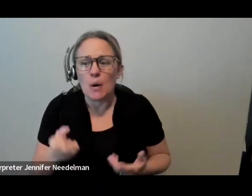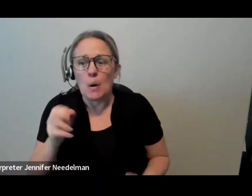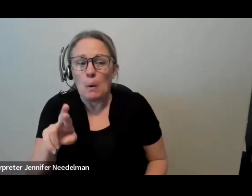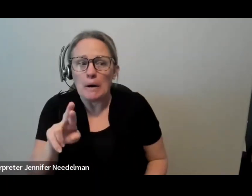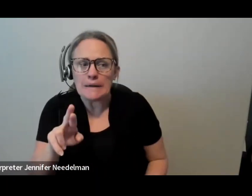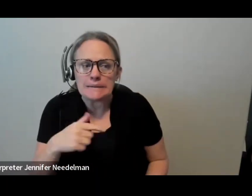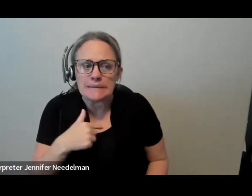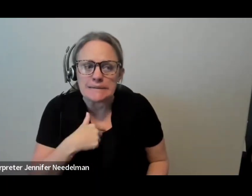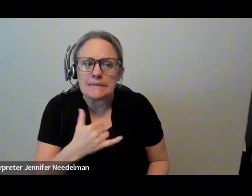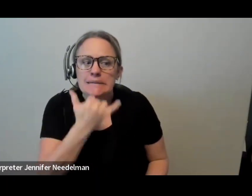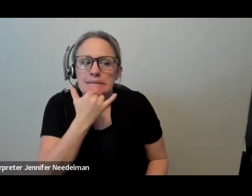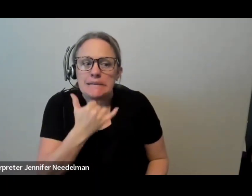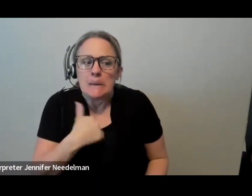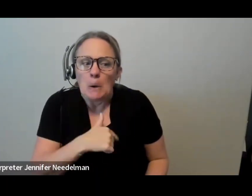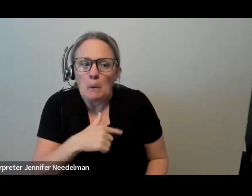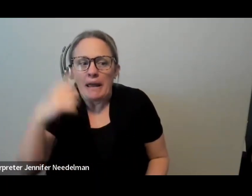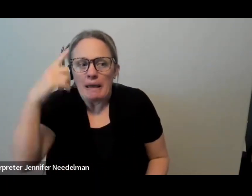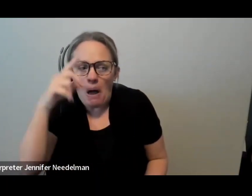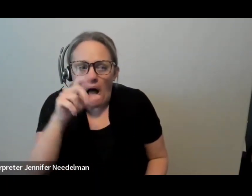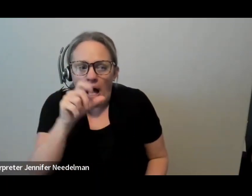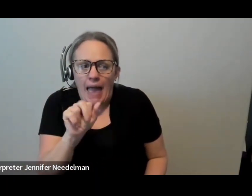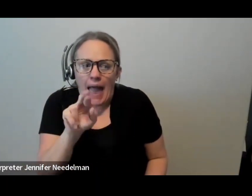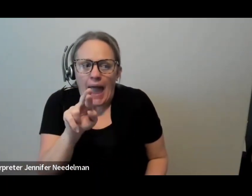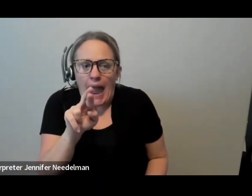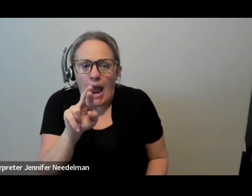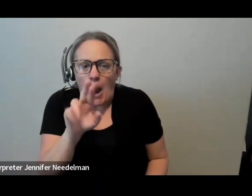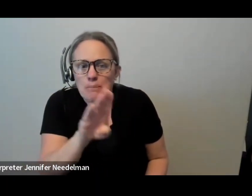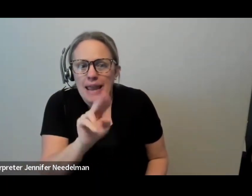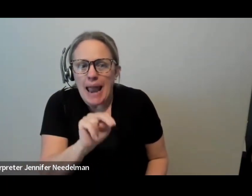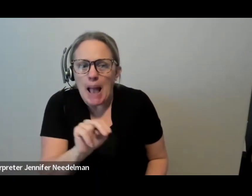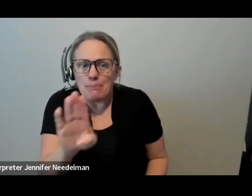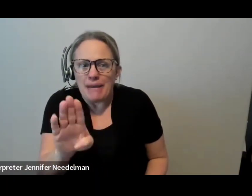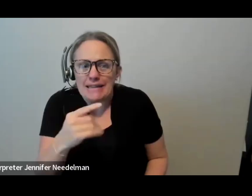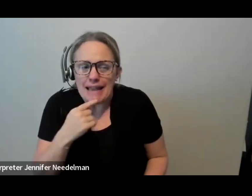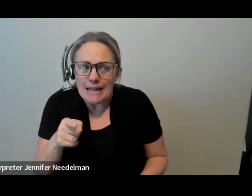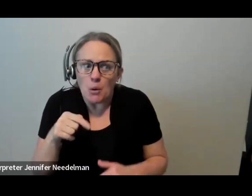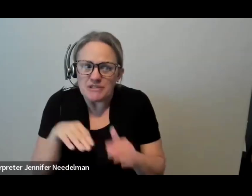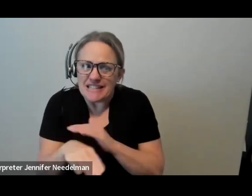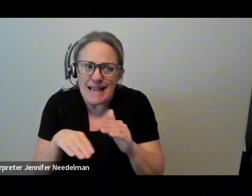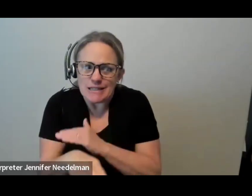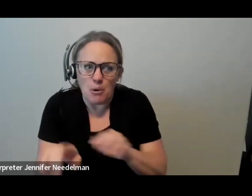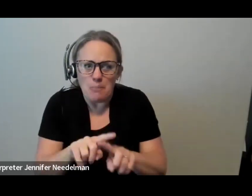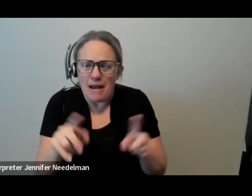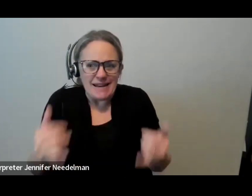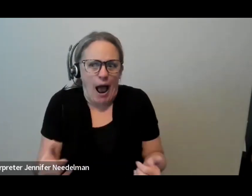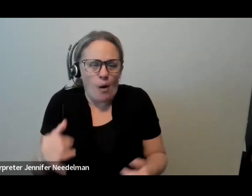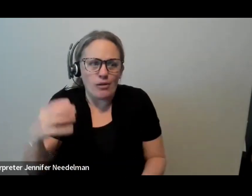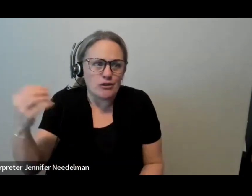We thought that Airbnb said it was accessible online, but now we realize like the shower is not so like,